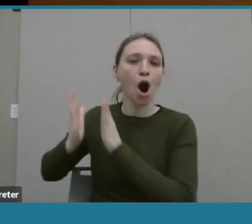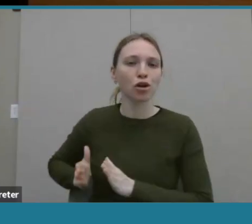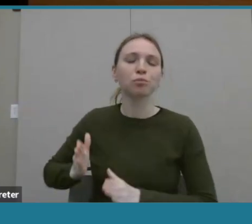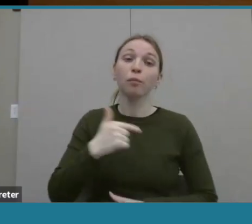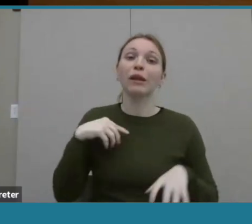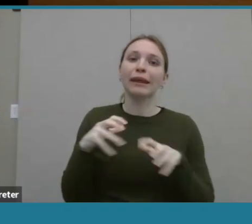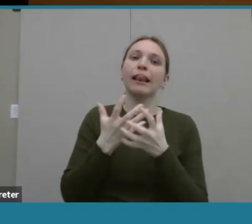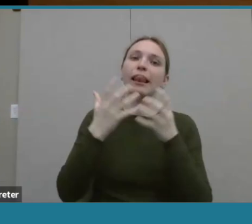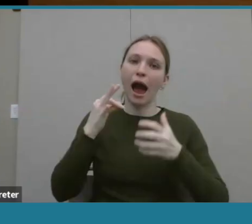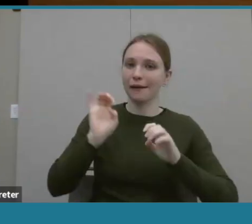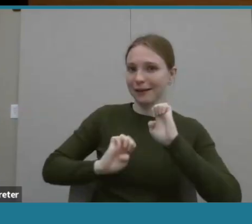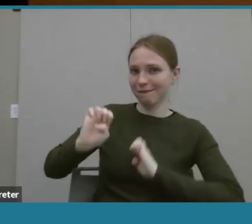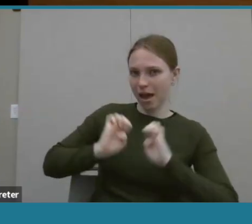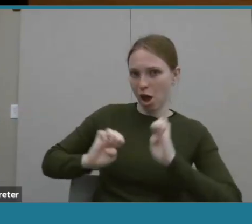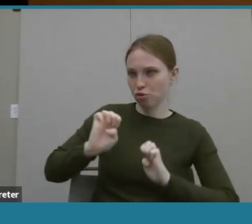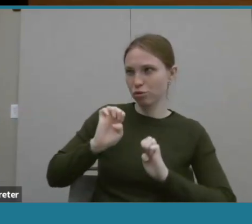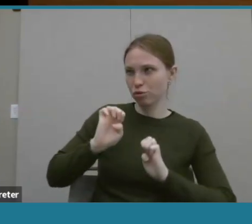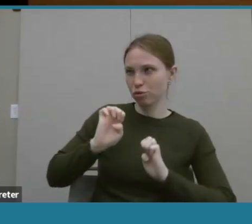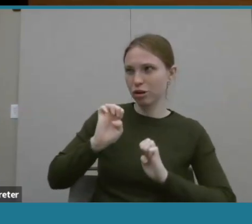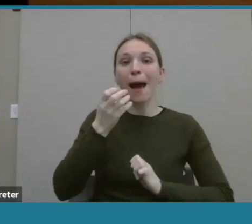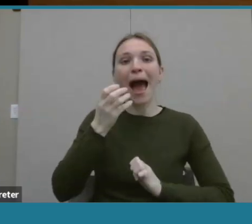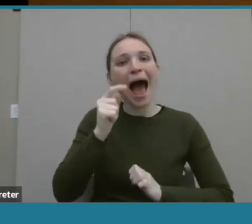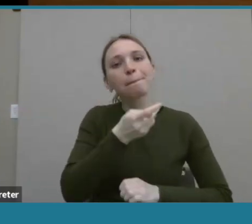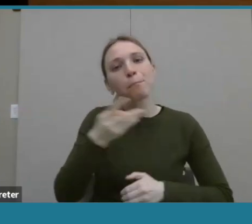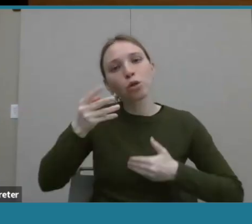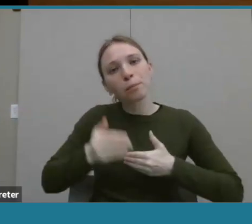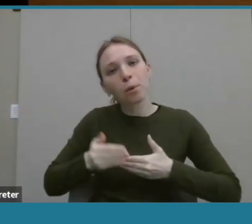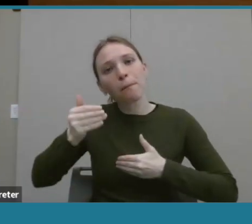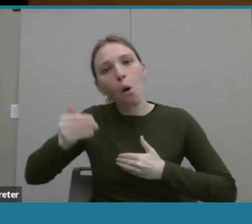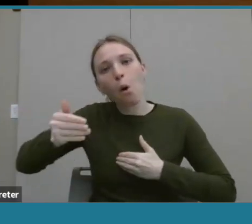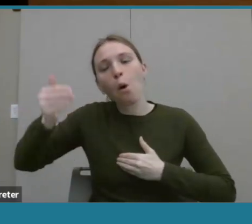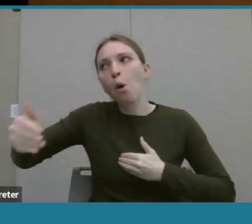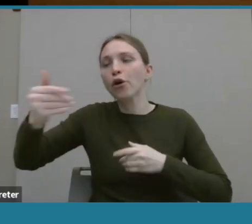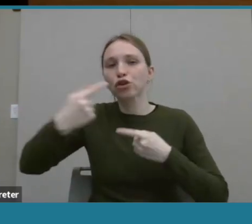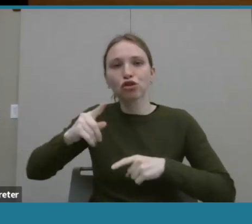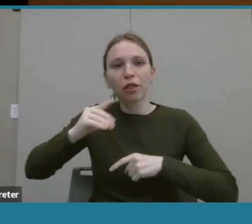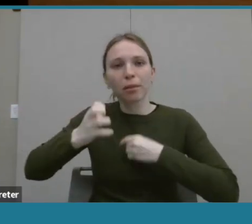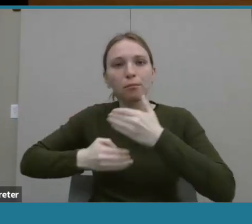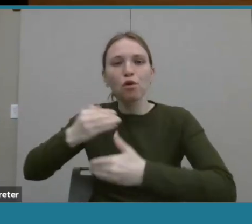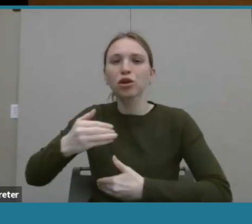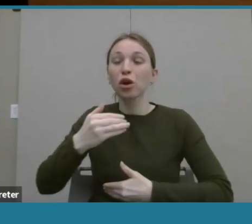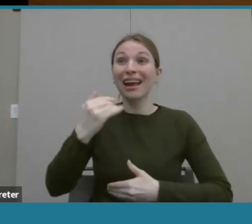And we did it throughout the process so that if we were going off the rails, we could we could get things back on track, which was really, I think,